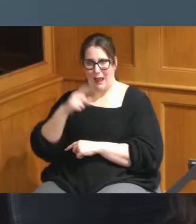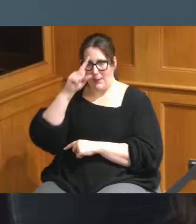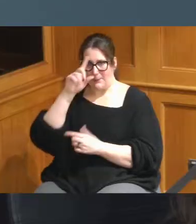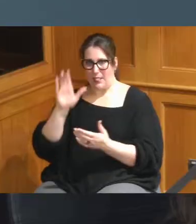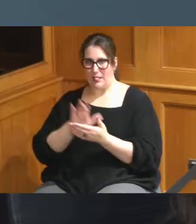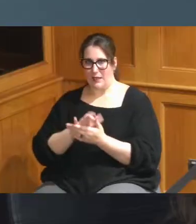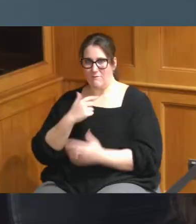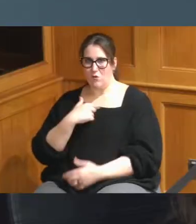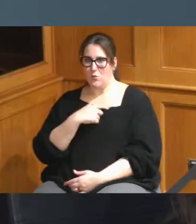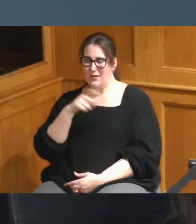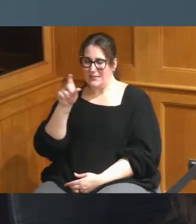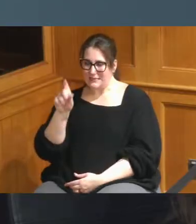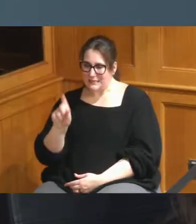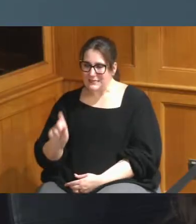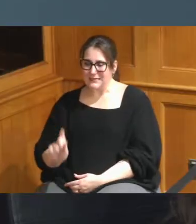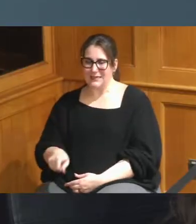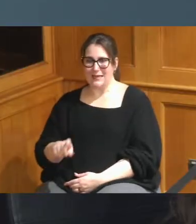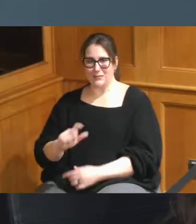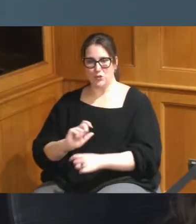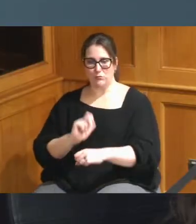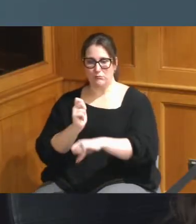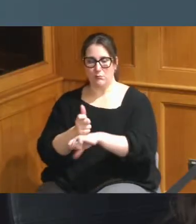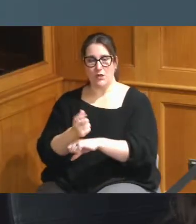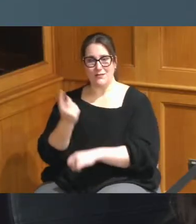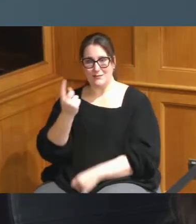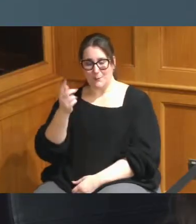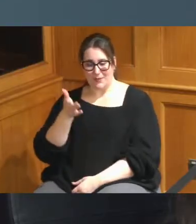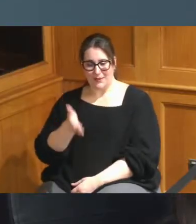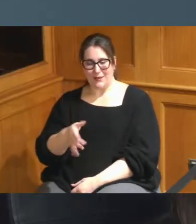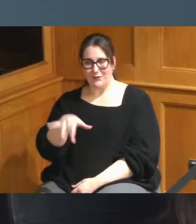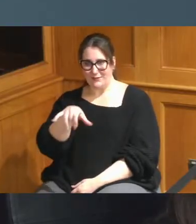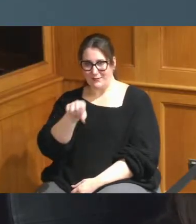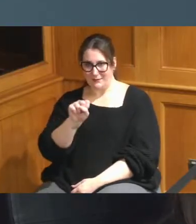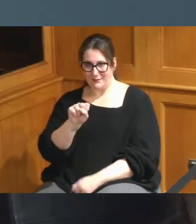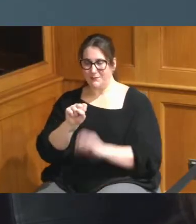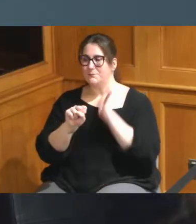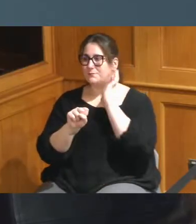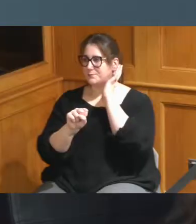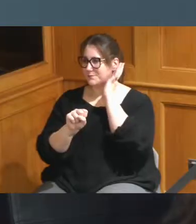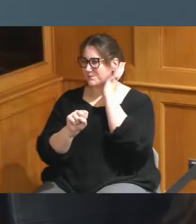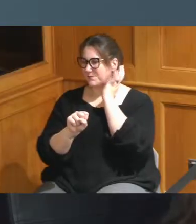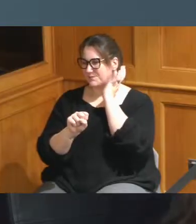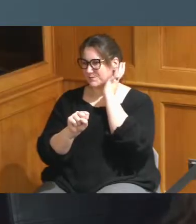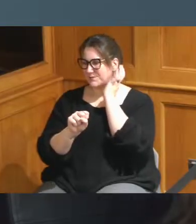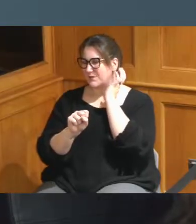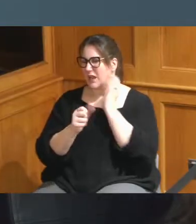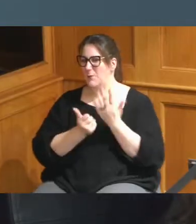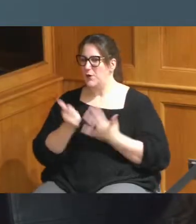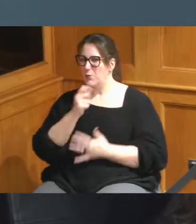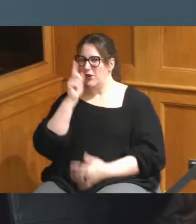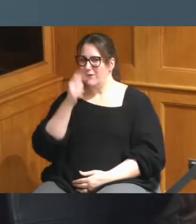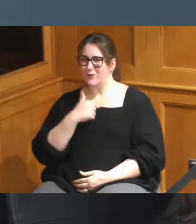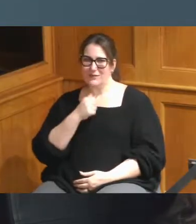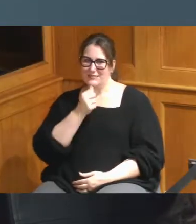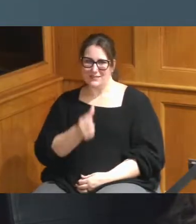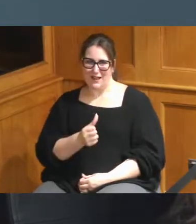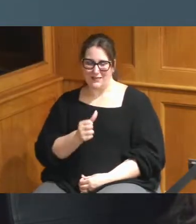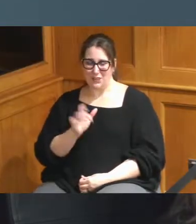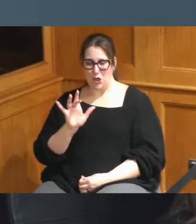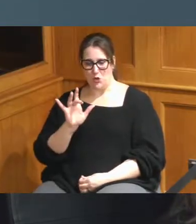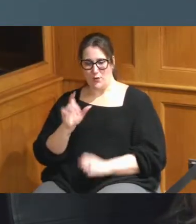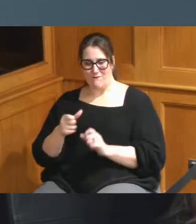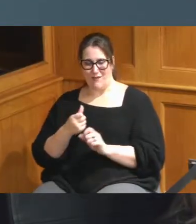to put something on those lots. but this is not a priority for me. It was 25 years maybe needs to be